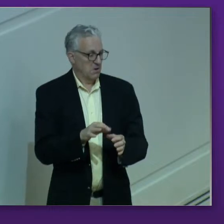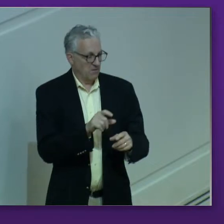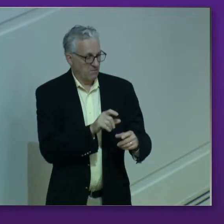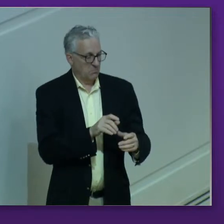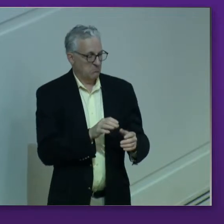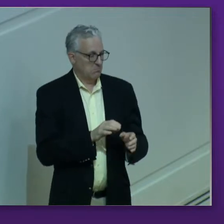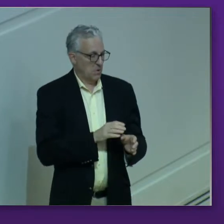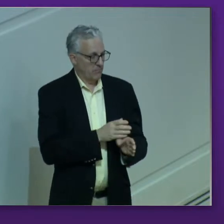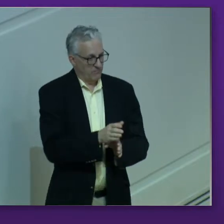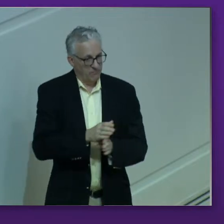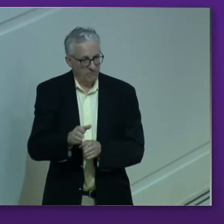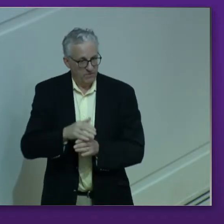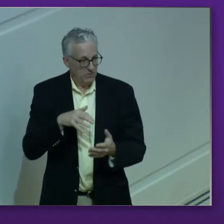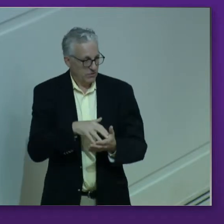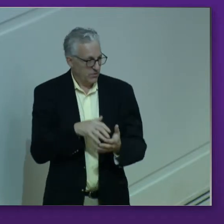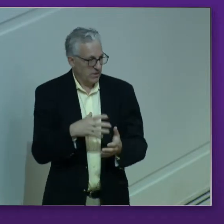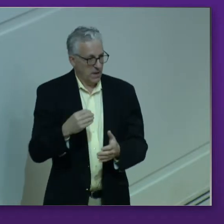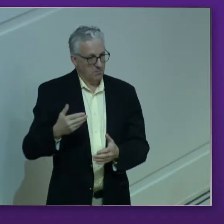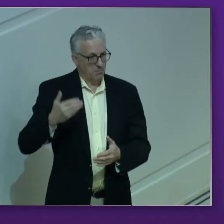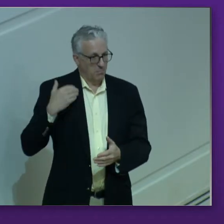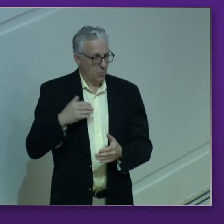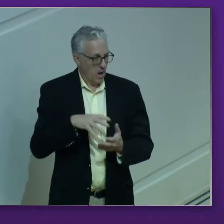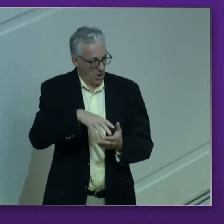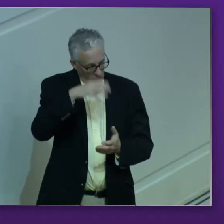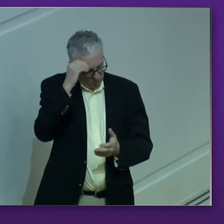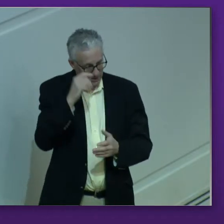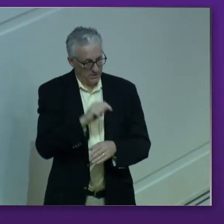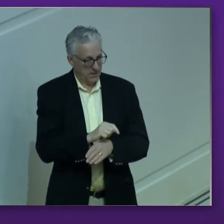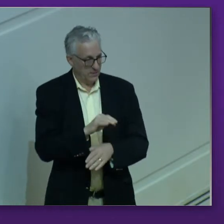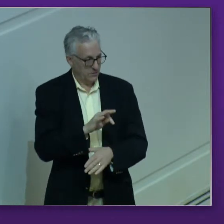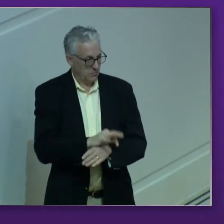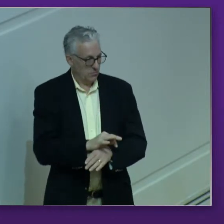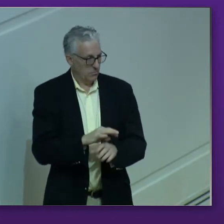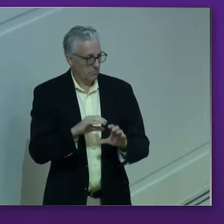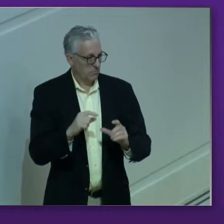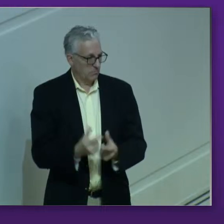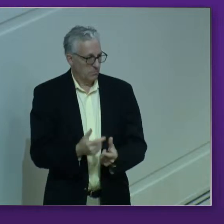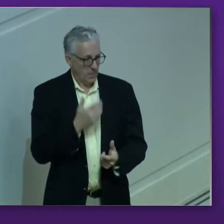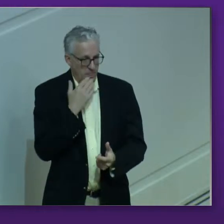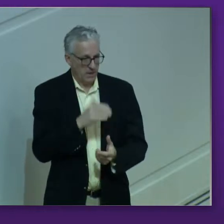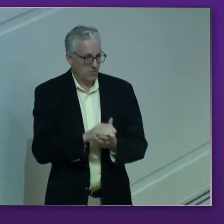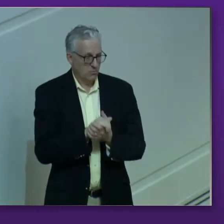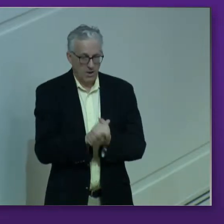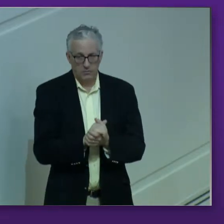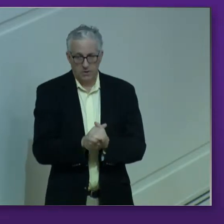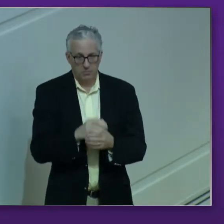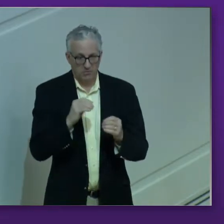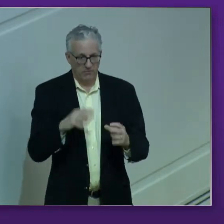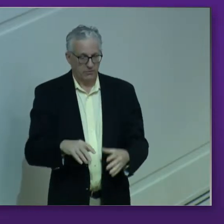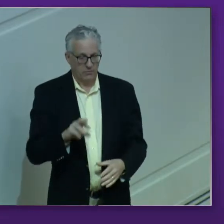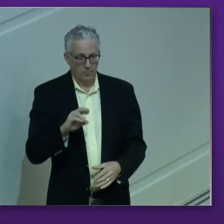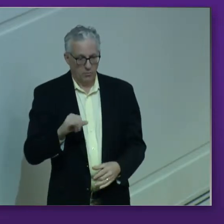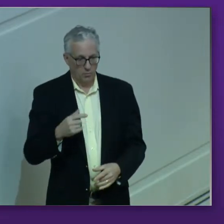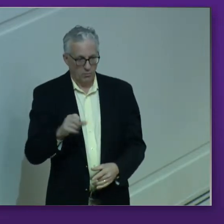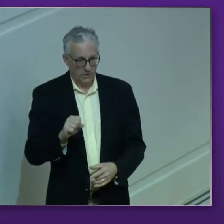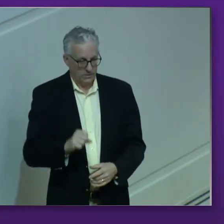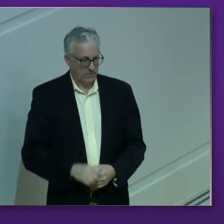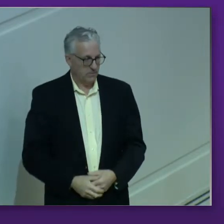COURSES HE TEACHES. NOTABLY HE HAS SERVED AS COCHAIR FOR THE GUIDED PATHWAYS FIELDS OF STUDY